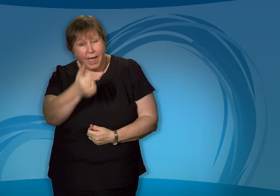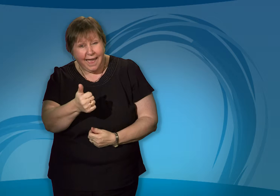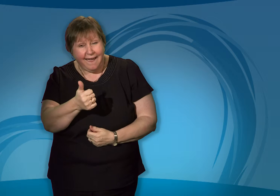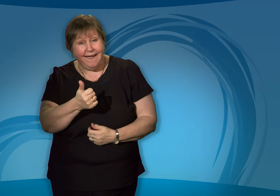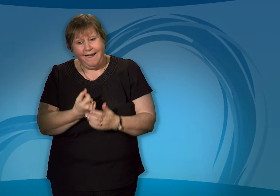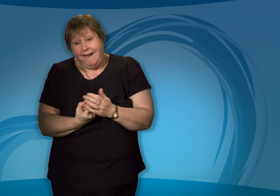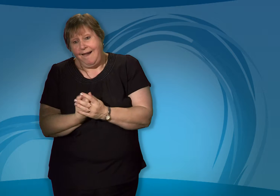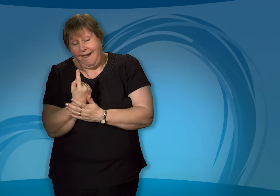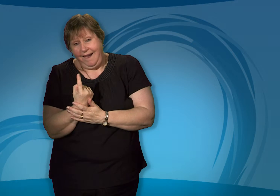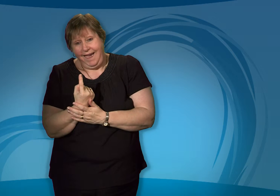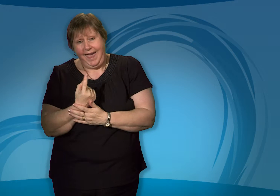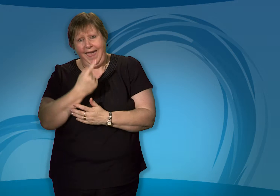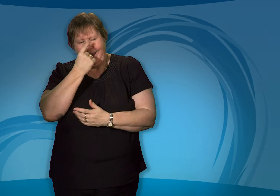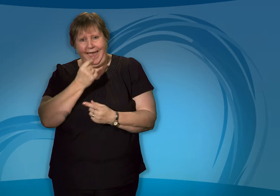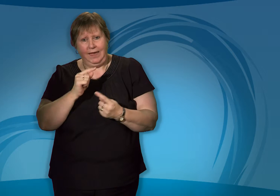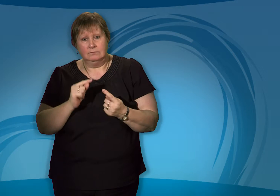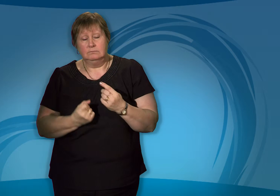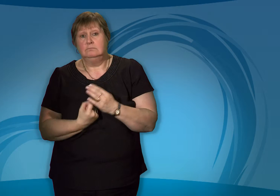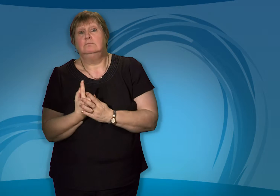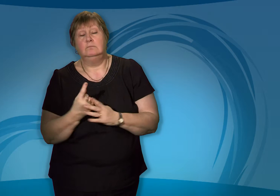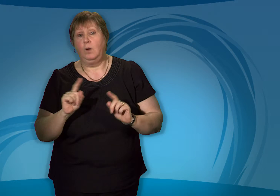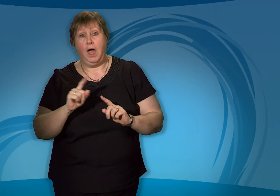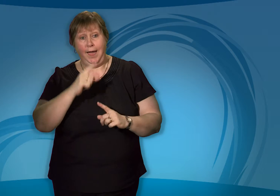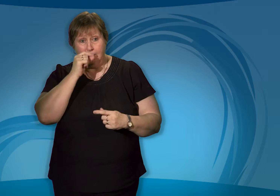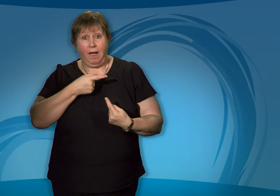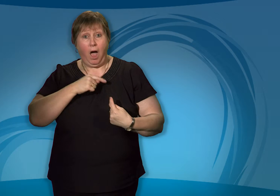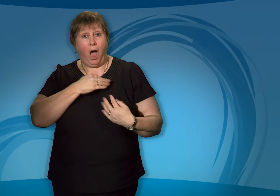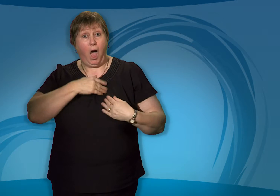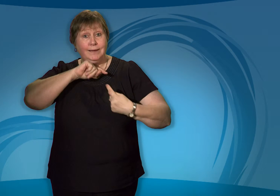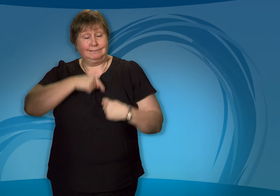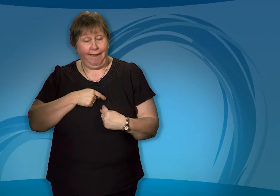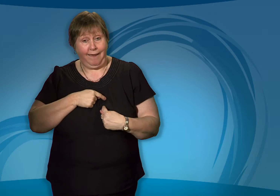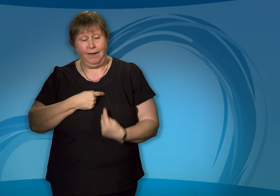In rare cases, more serious cardiopulmonary events such as a